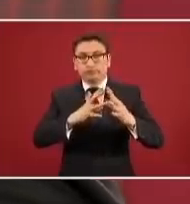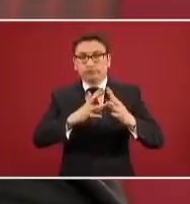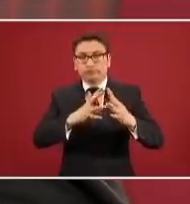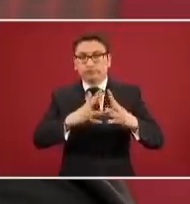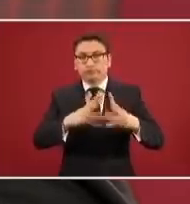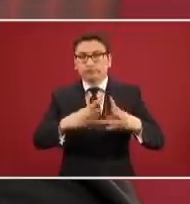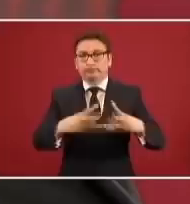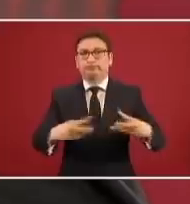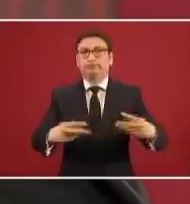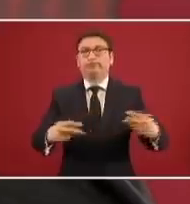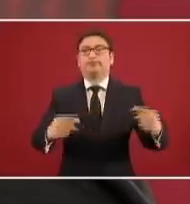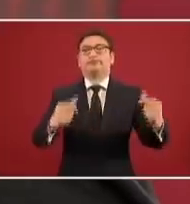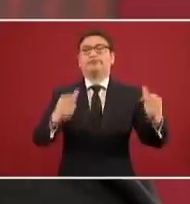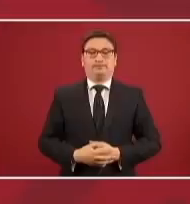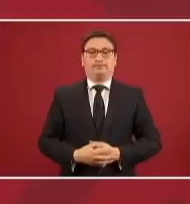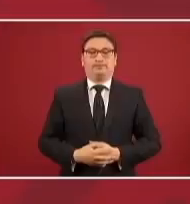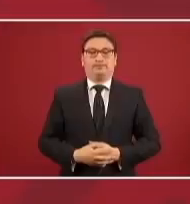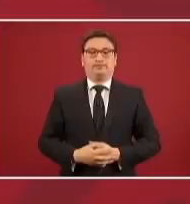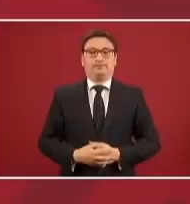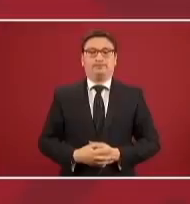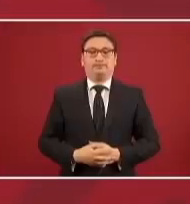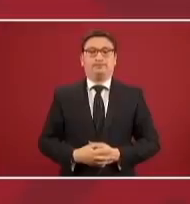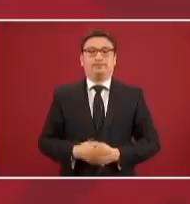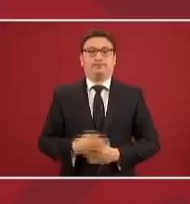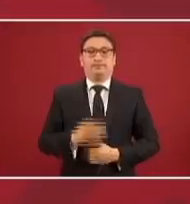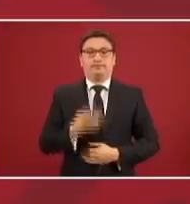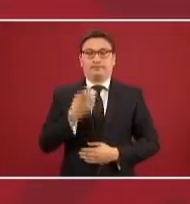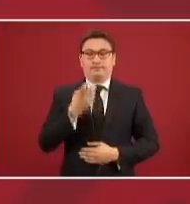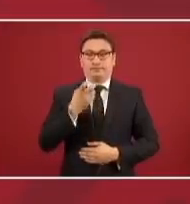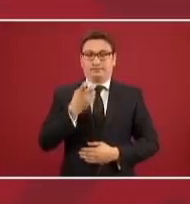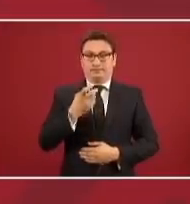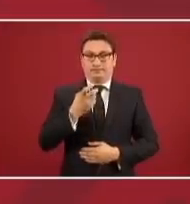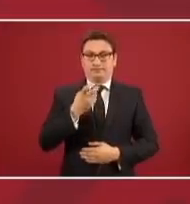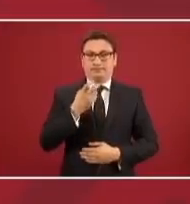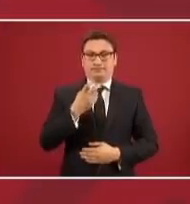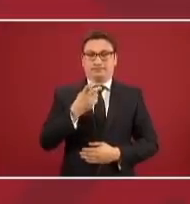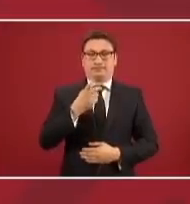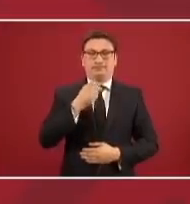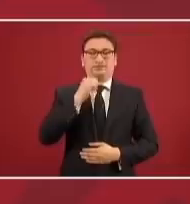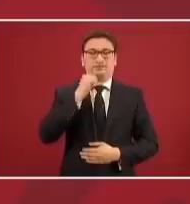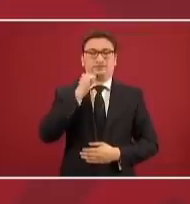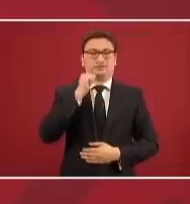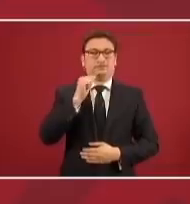we will achieve although I changed his face when